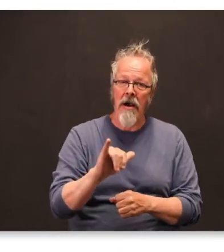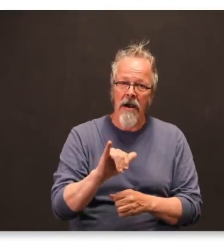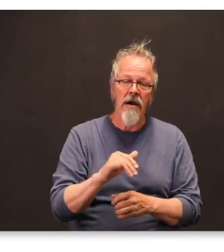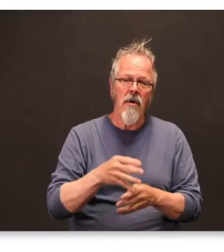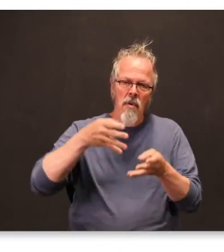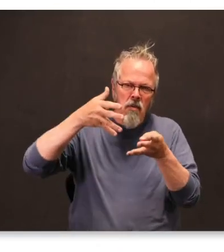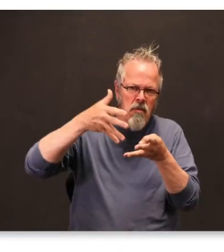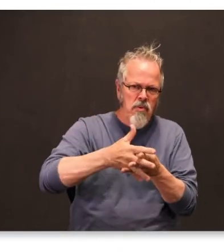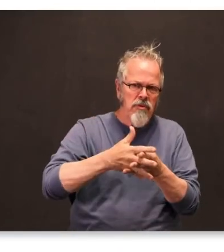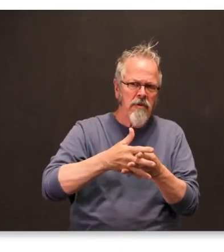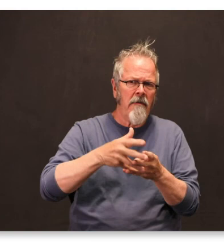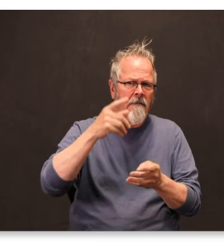Produced by Rooted in Rights.